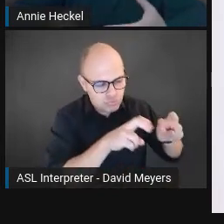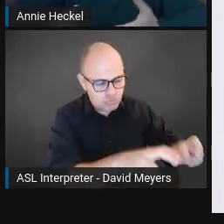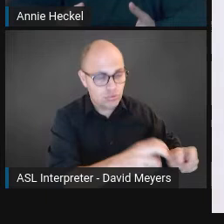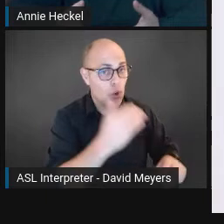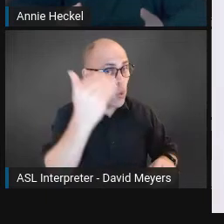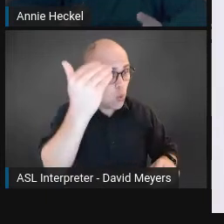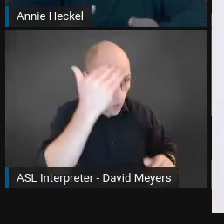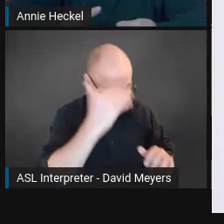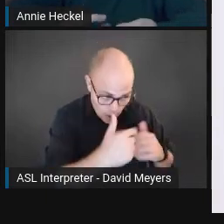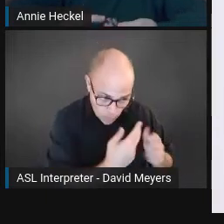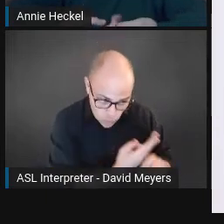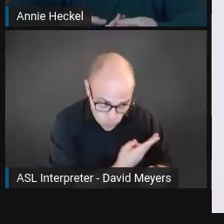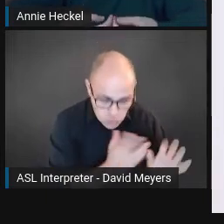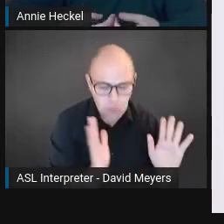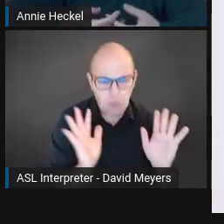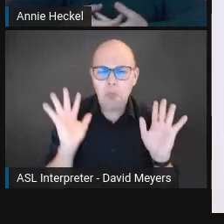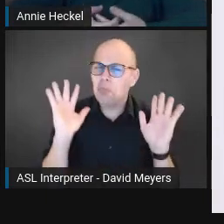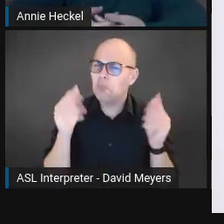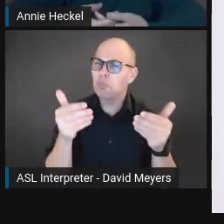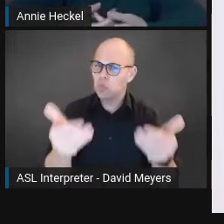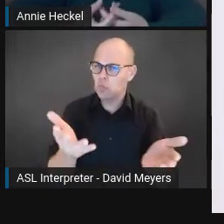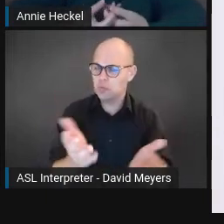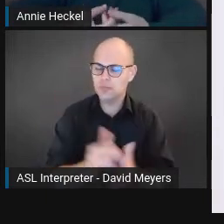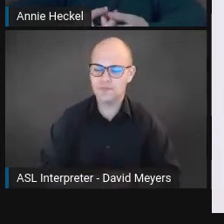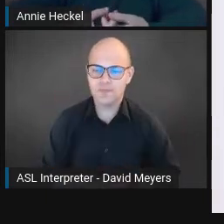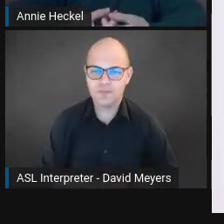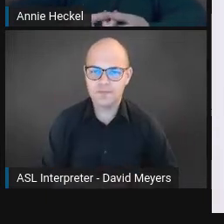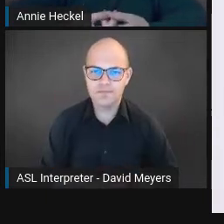The other general tip is that less is more.